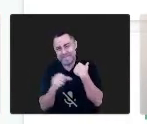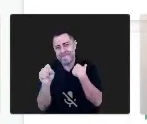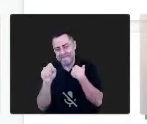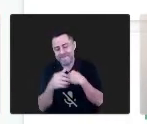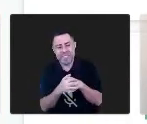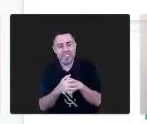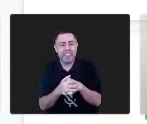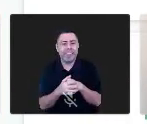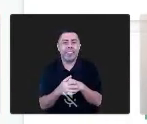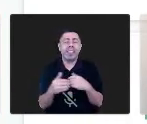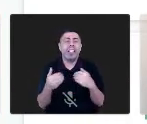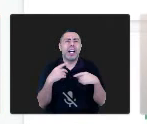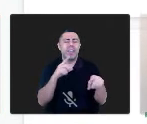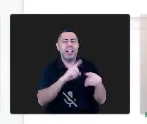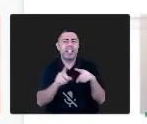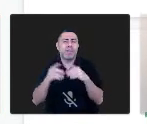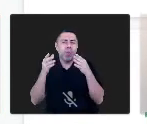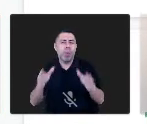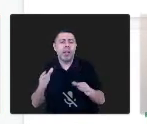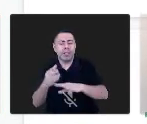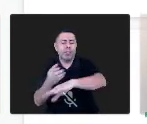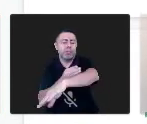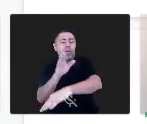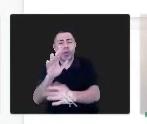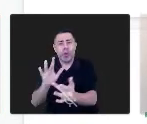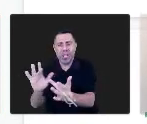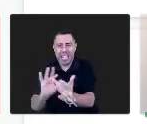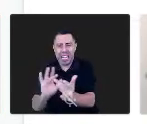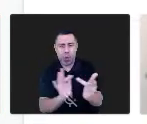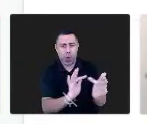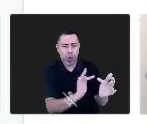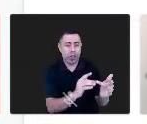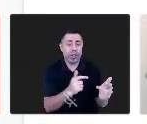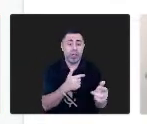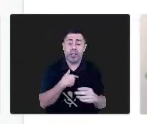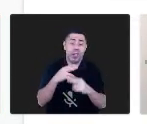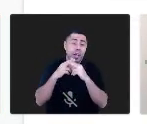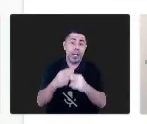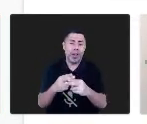work on your networking okay so what i call what's called having admirer calls right these are people